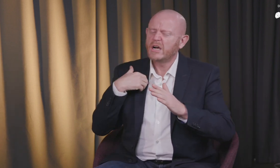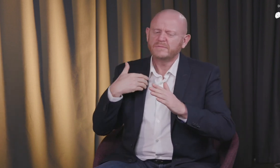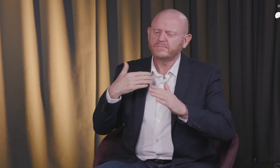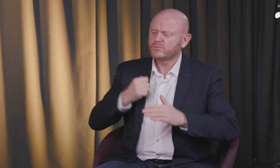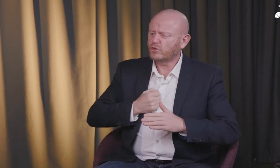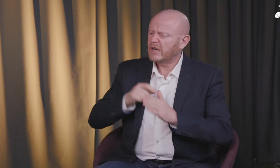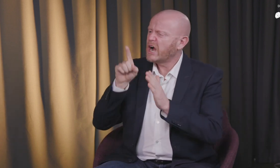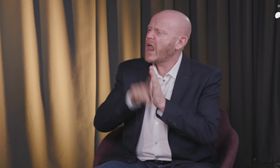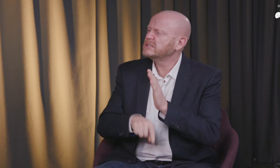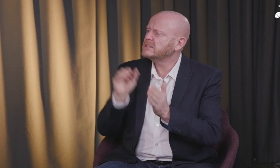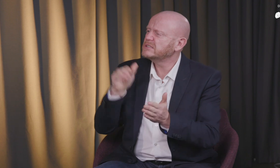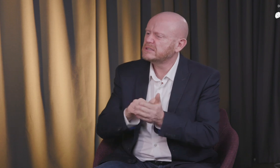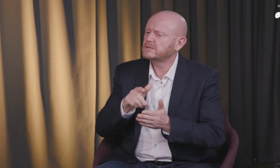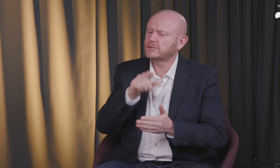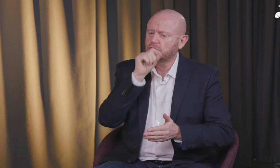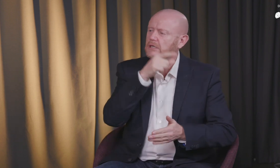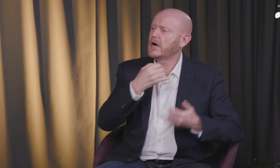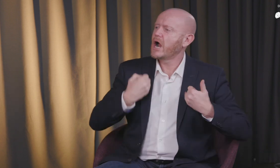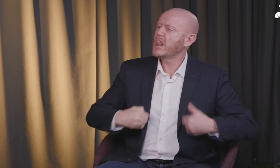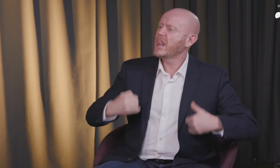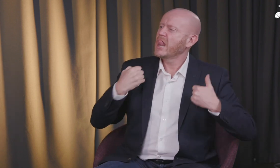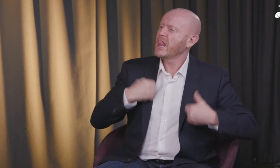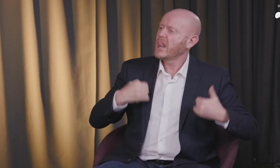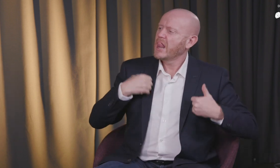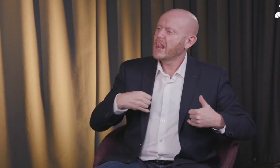They’d said ‘I’m sorry I’m late, my chicken is ill’,